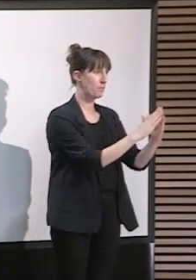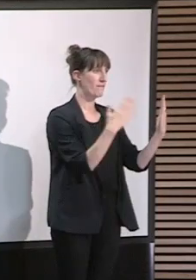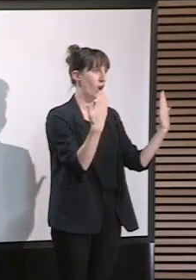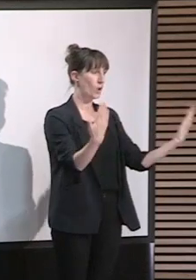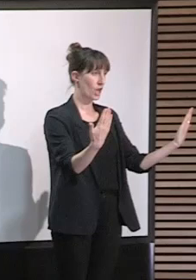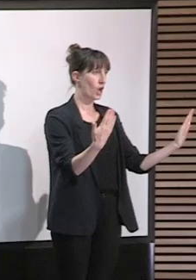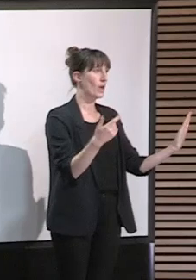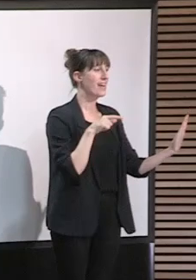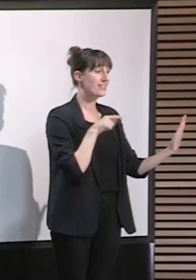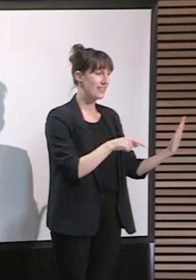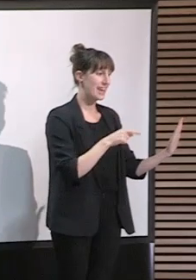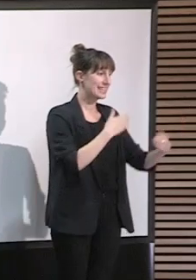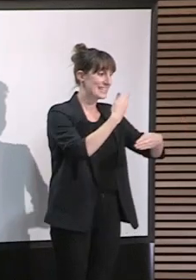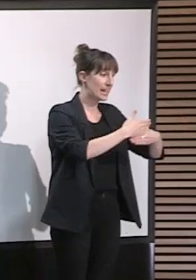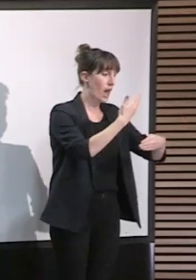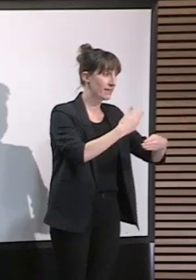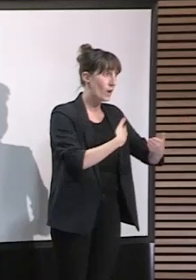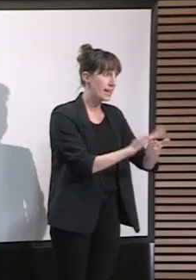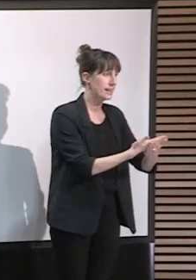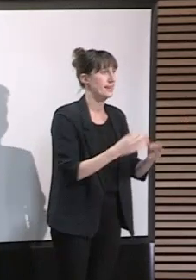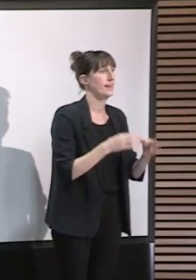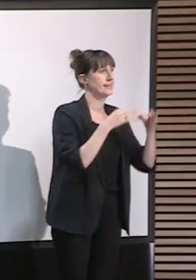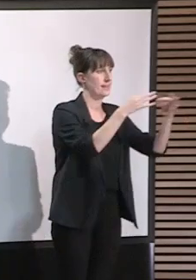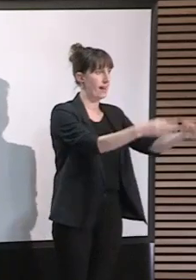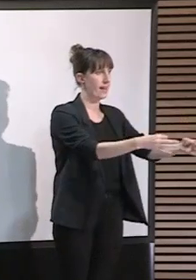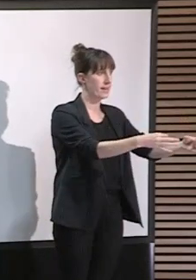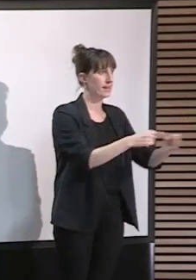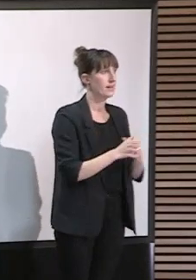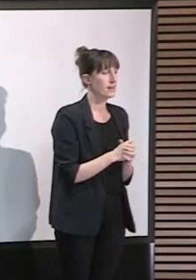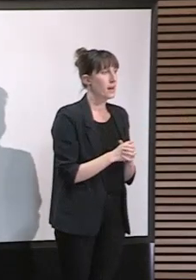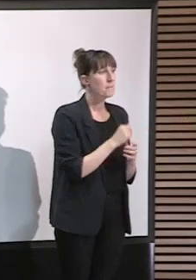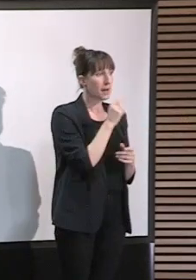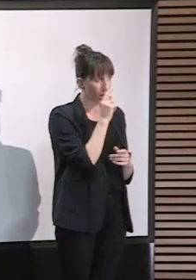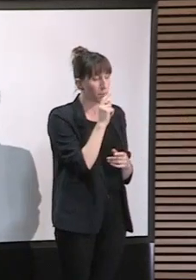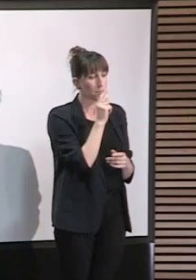the deadline for submissions of portfolio. We pushed them at the end of the first